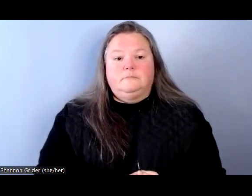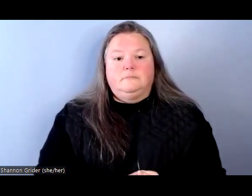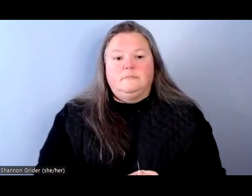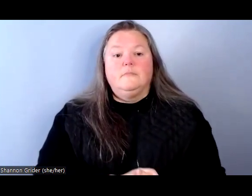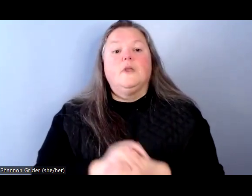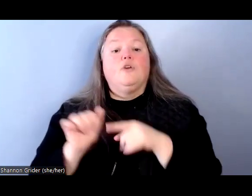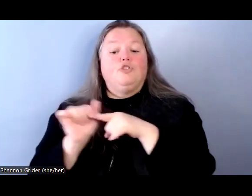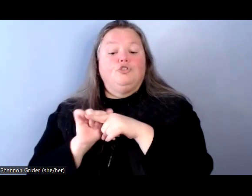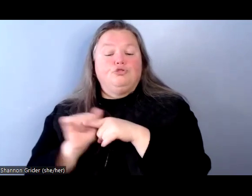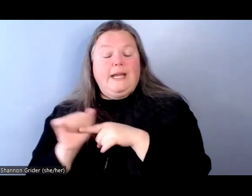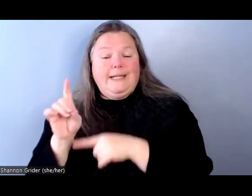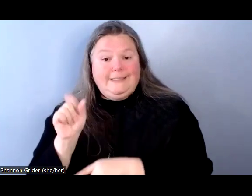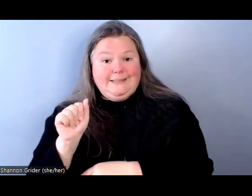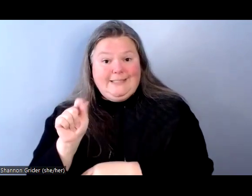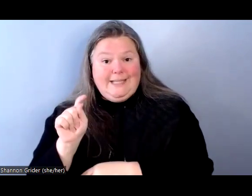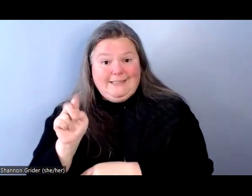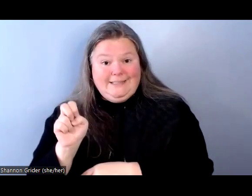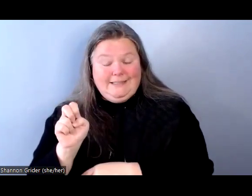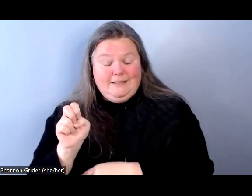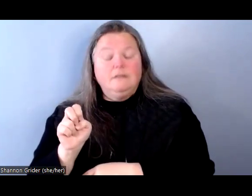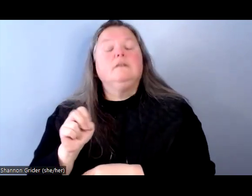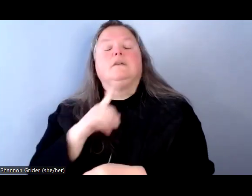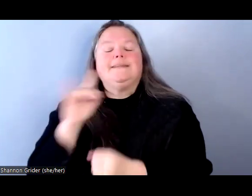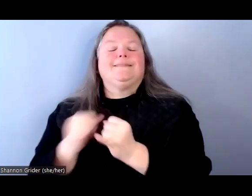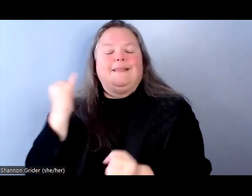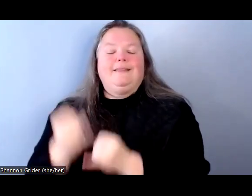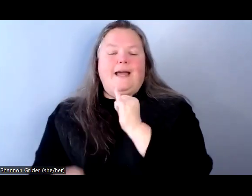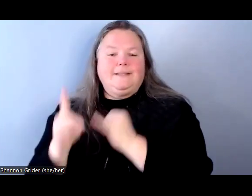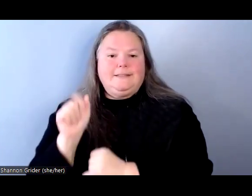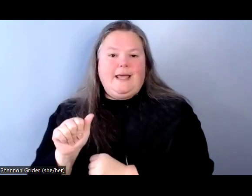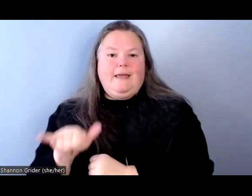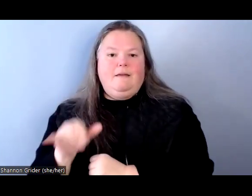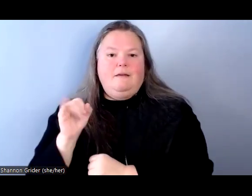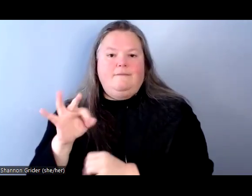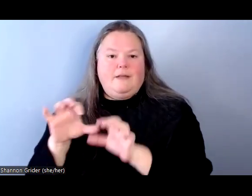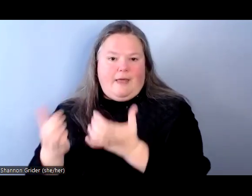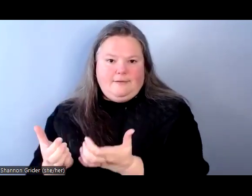The training date would be the last day of the class